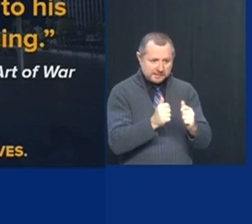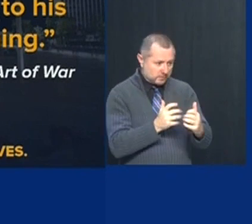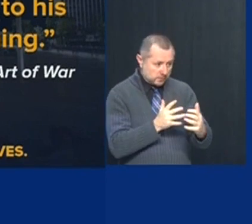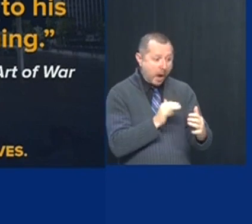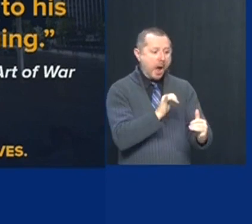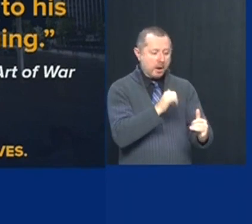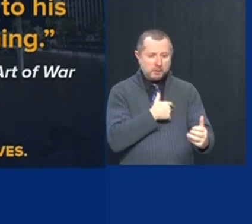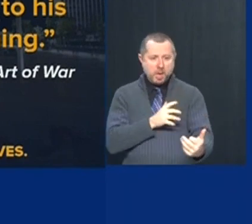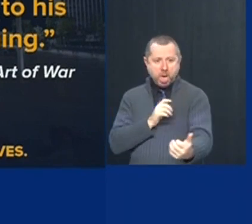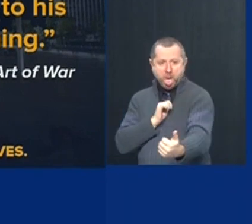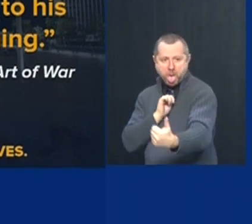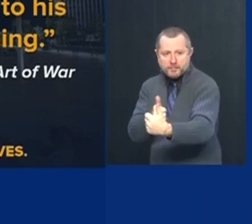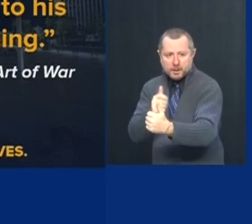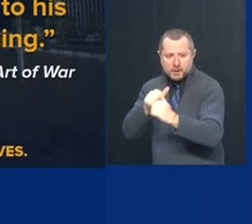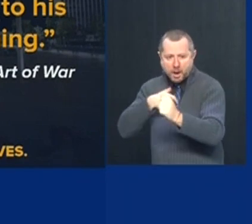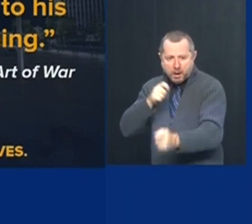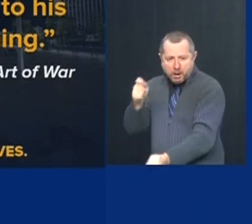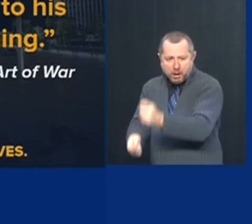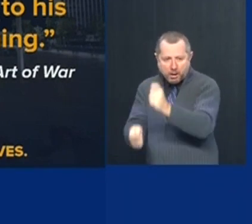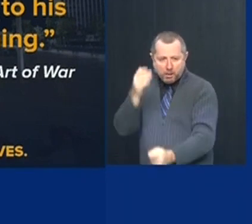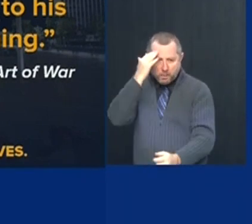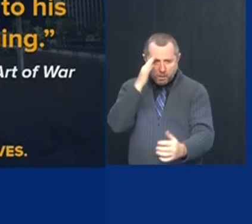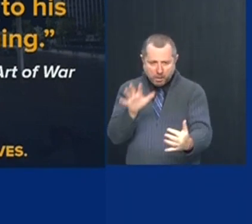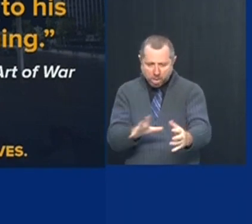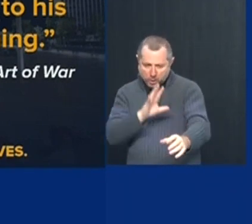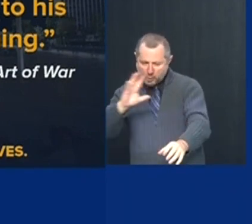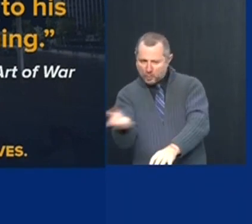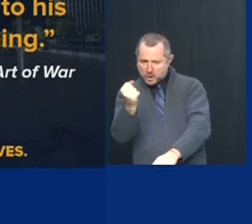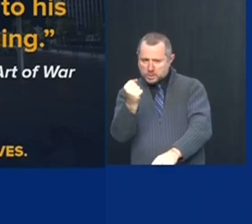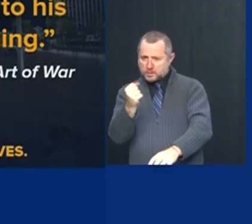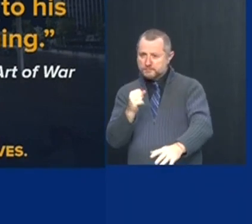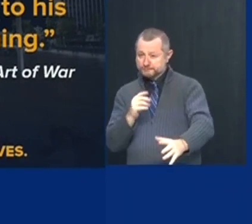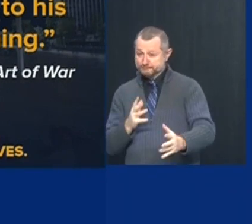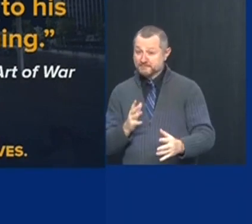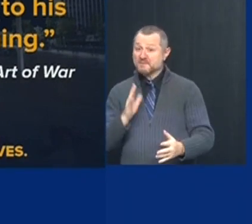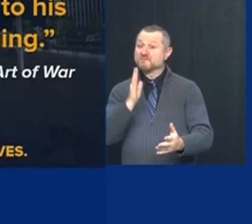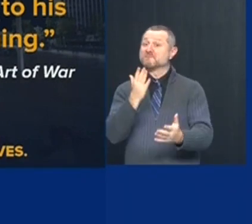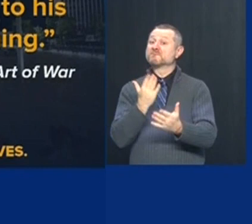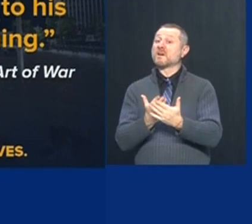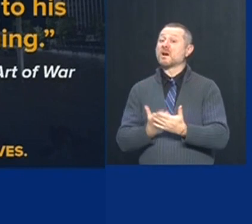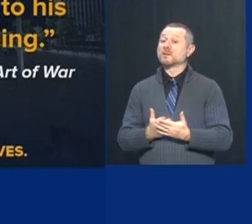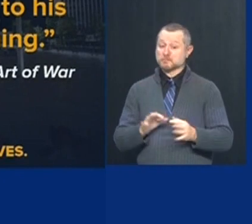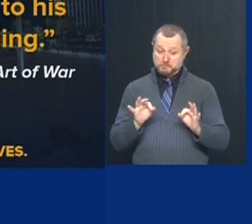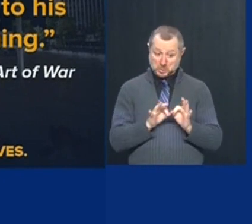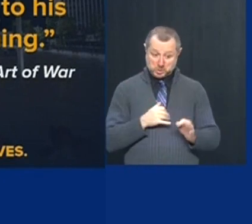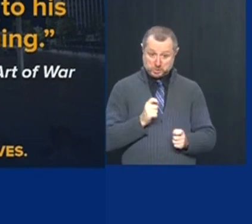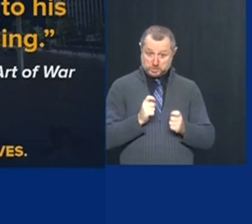THERE ARE NO CONDITIONS. HE WHO CAN MODIFY TACTICS IN RELATION TO HIS OPPONENT THEREBY SUCCEEDS IN WINNING.